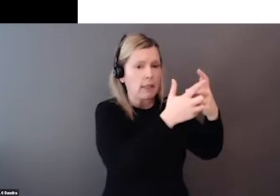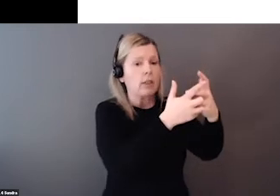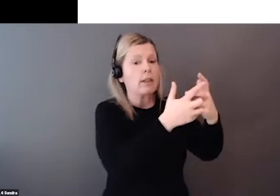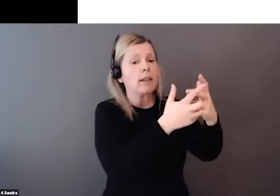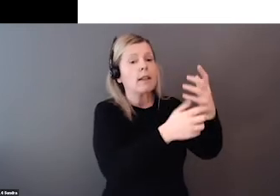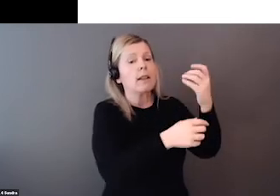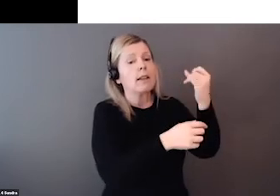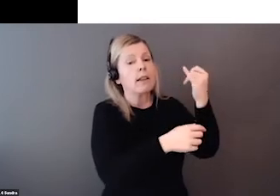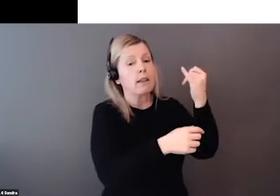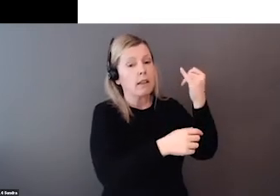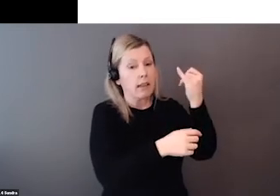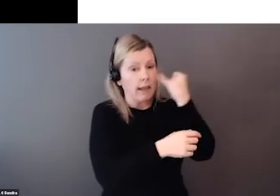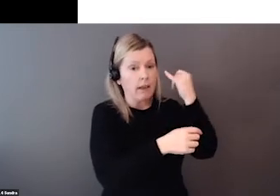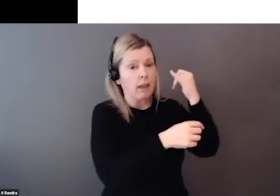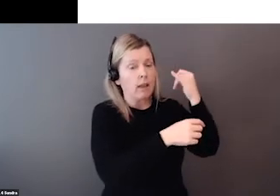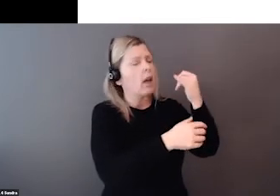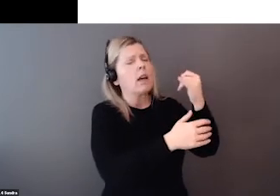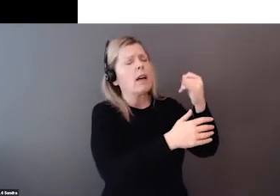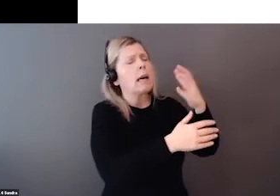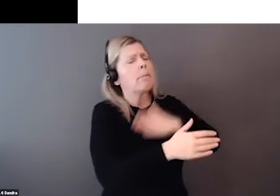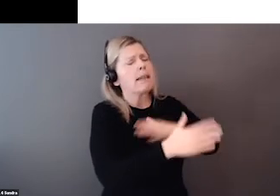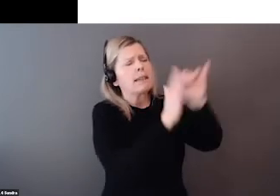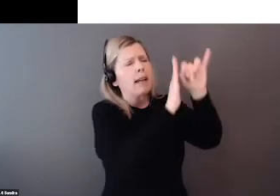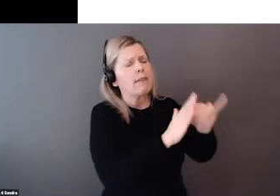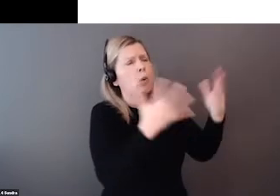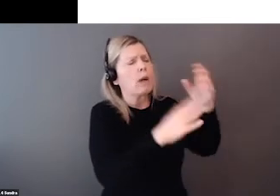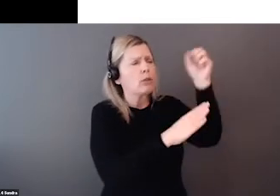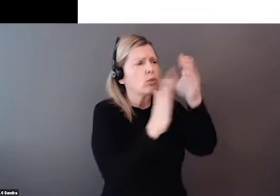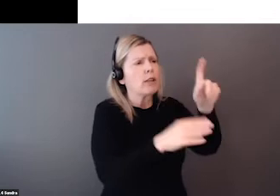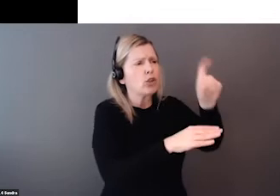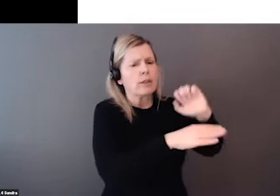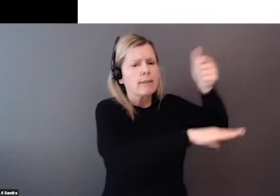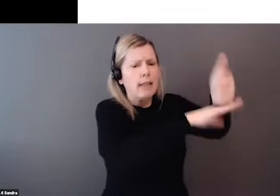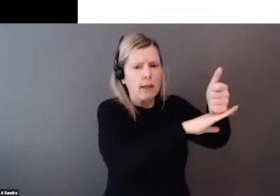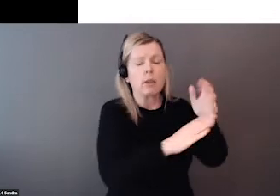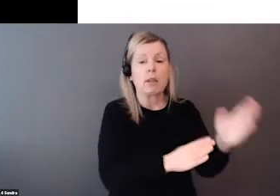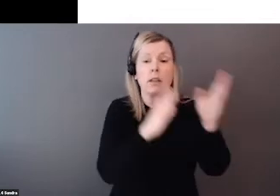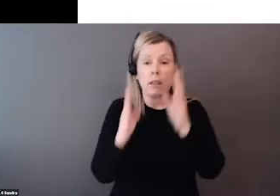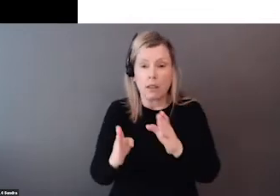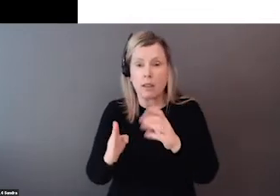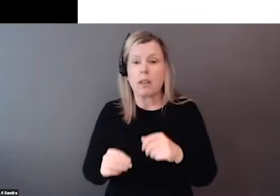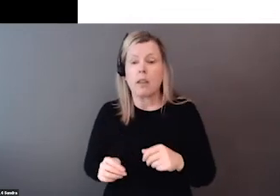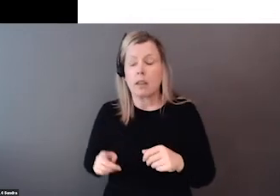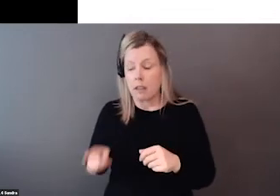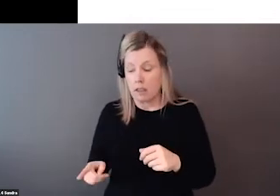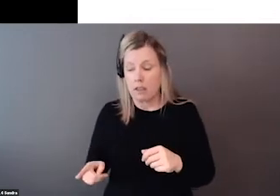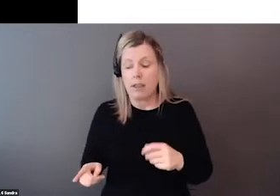for young people with disabilities within the context of the future of work. And what barriers and opportunities could young people